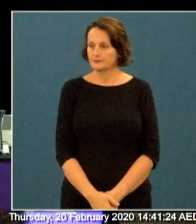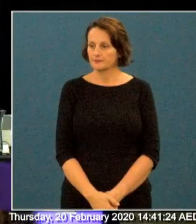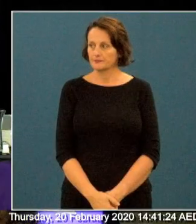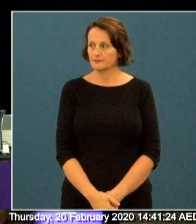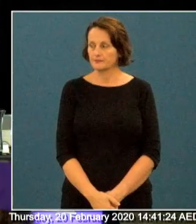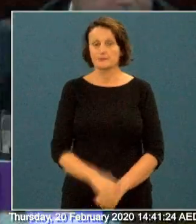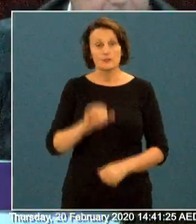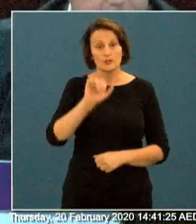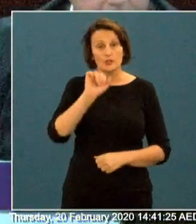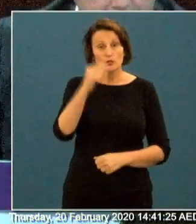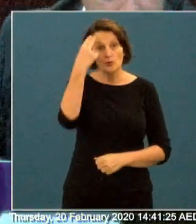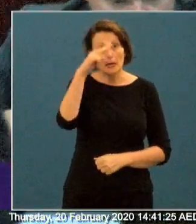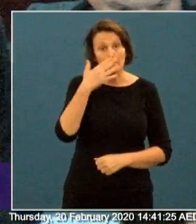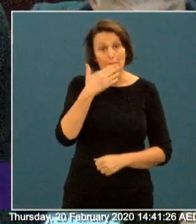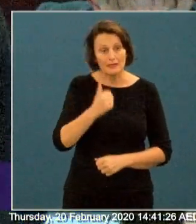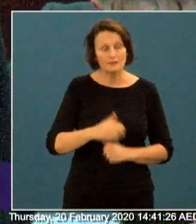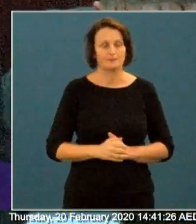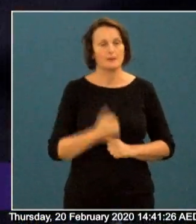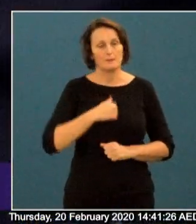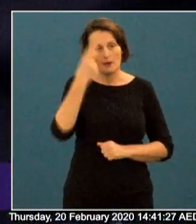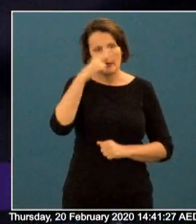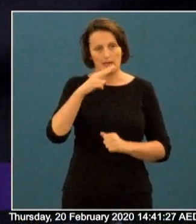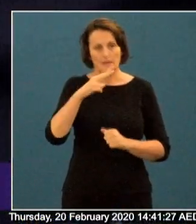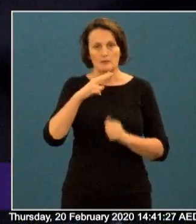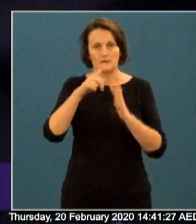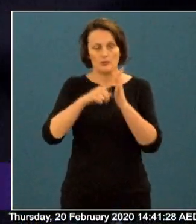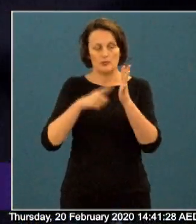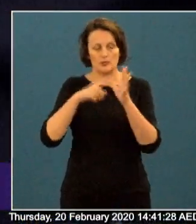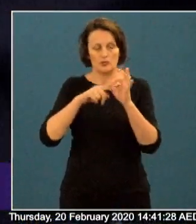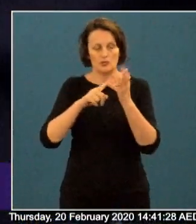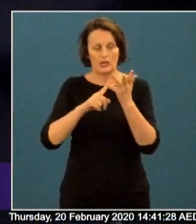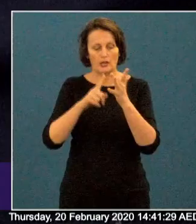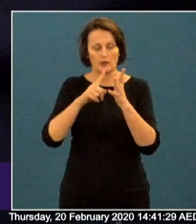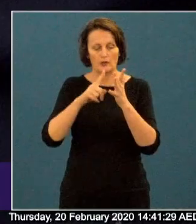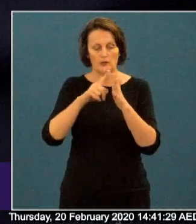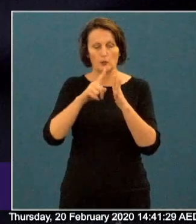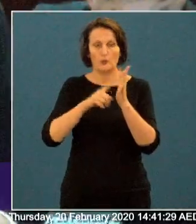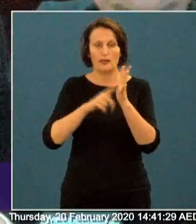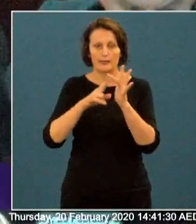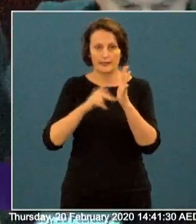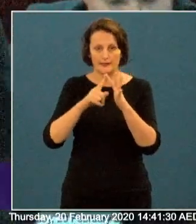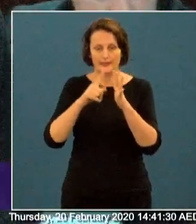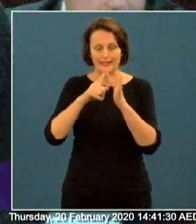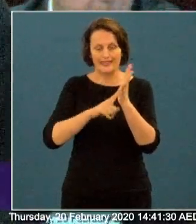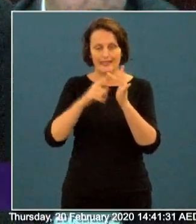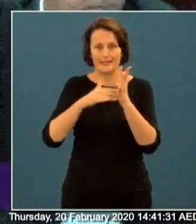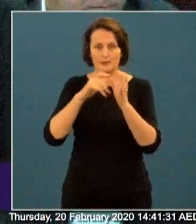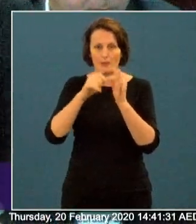Could you state your name to the Commission, please. Jacqueline Elizabeth Small. And, Dr Small, you're a developmental paediatrician.